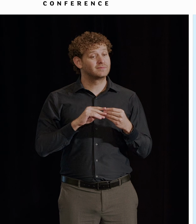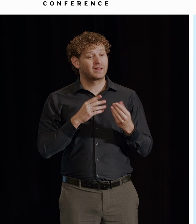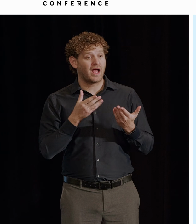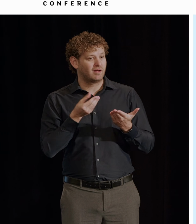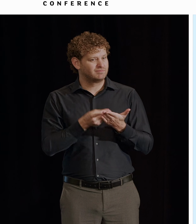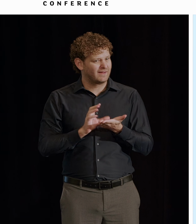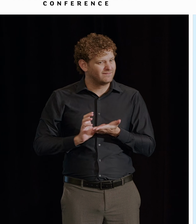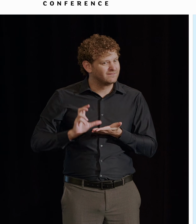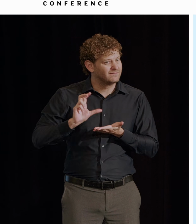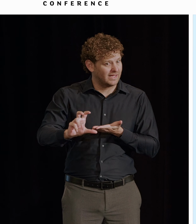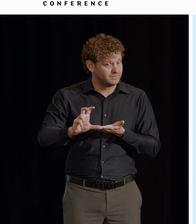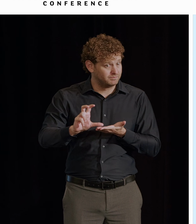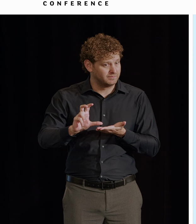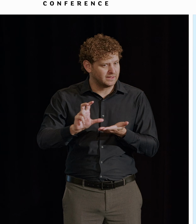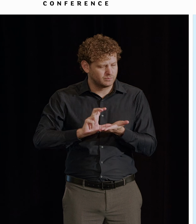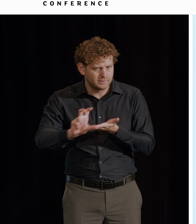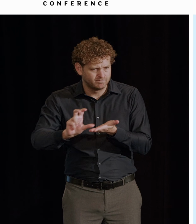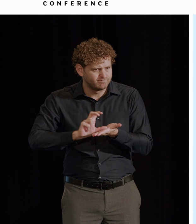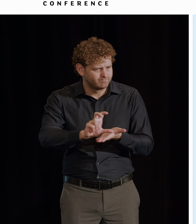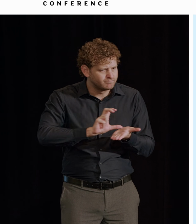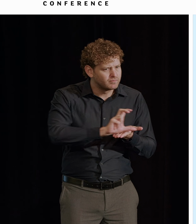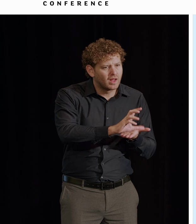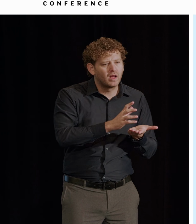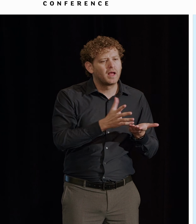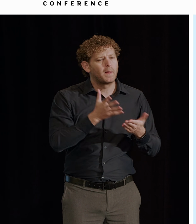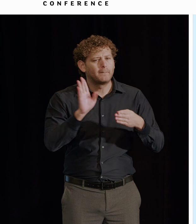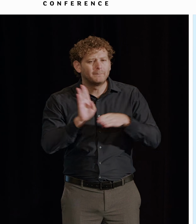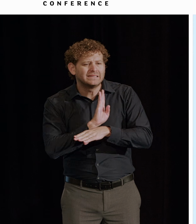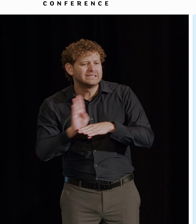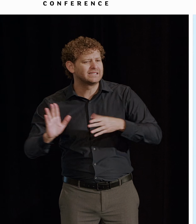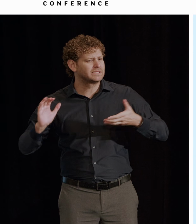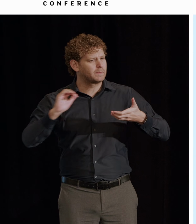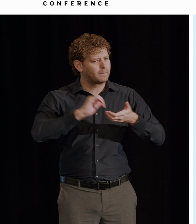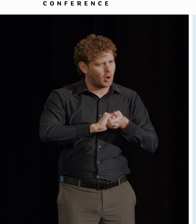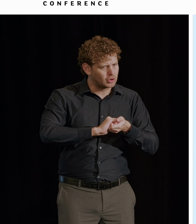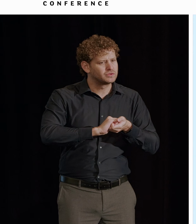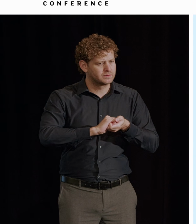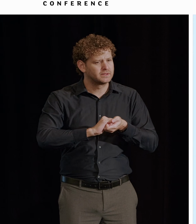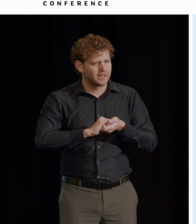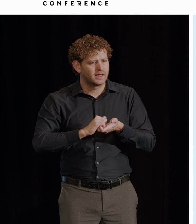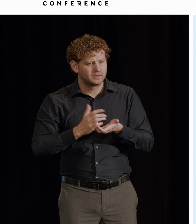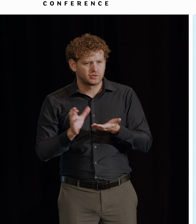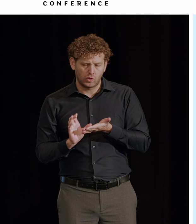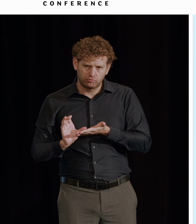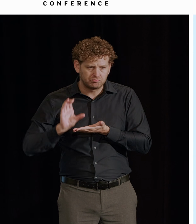taking advantage of to be able to make sure that we deliver that responsibly.